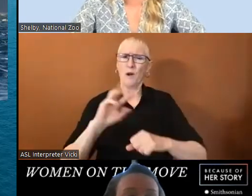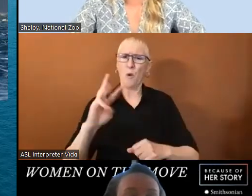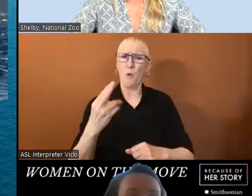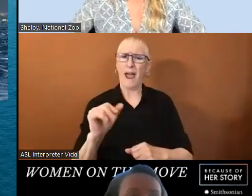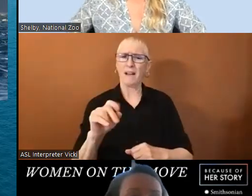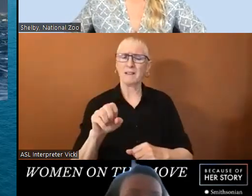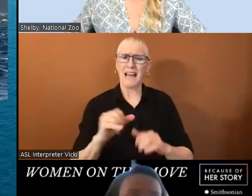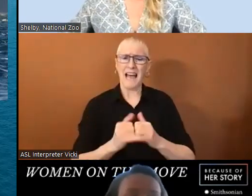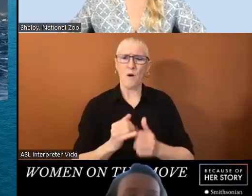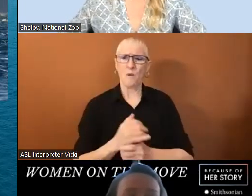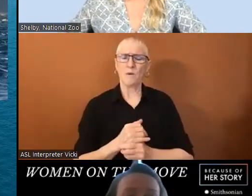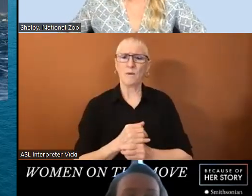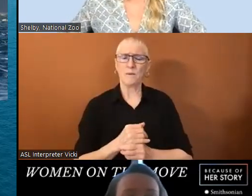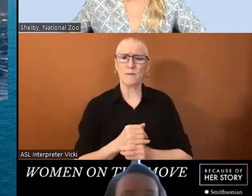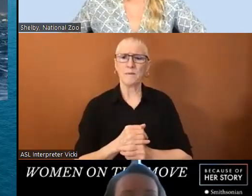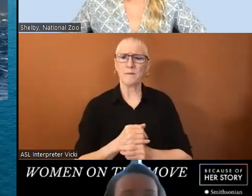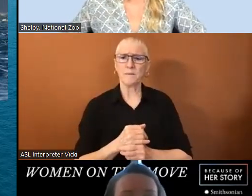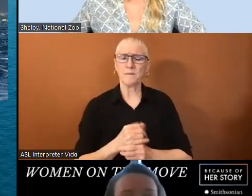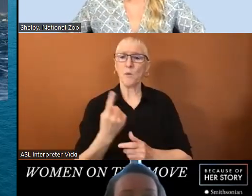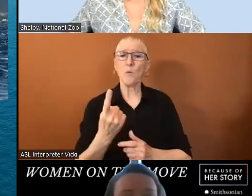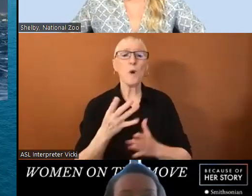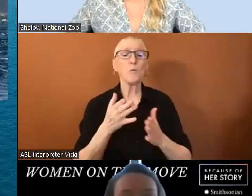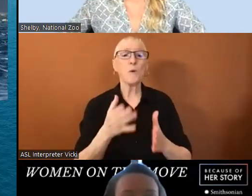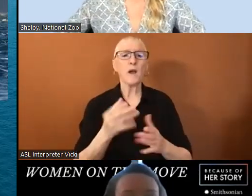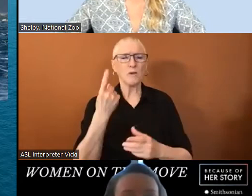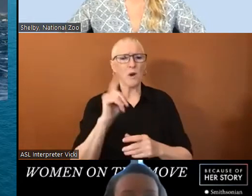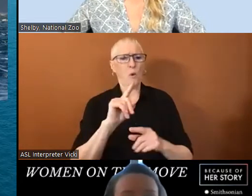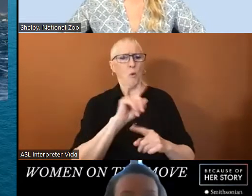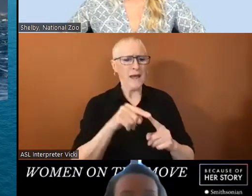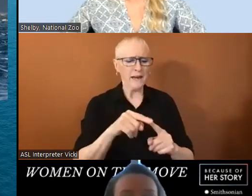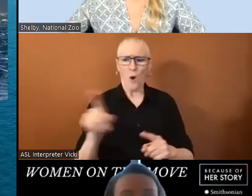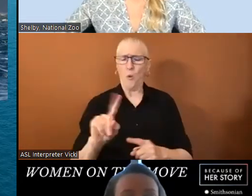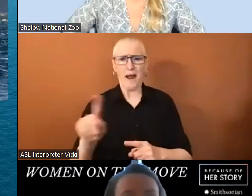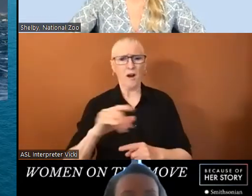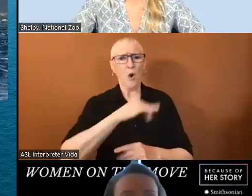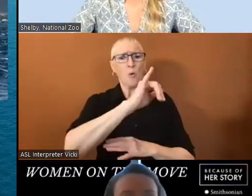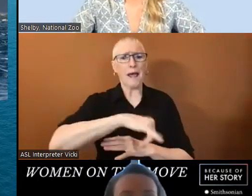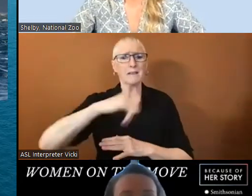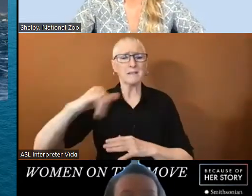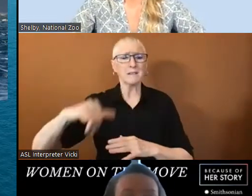Sarah: So one of the ways is understanding when and where whales are located, their movement patterns and